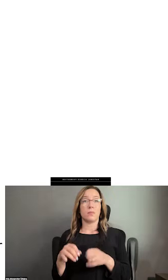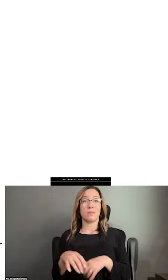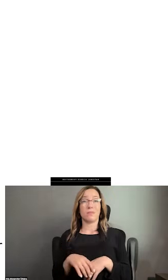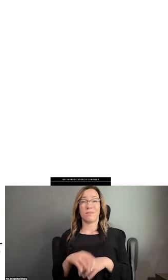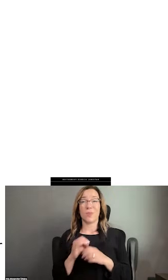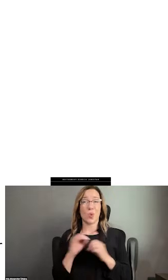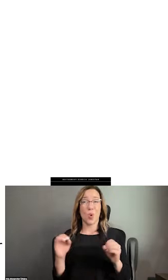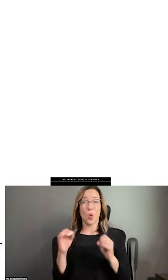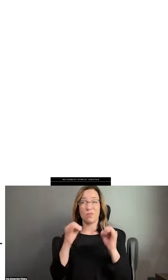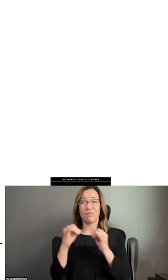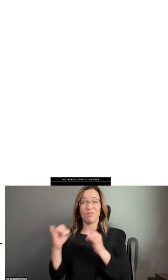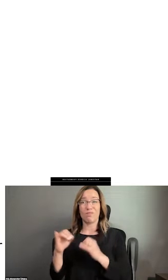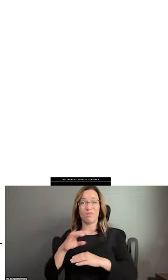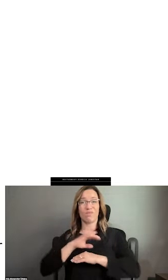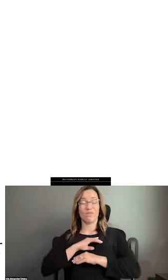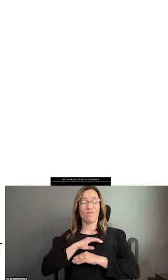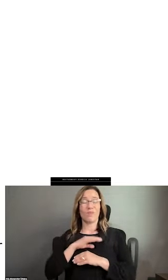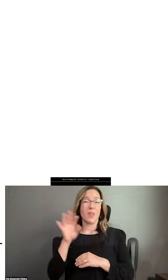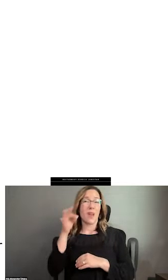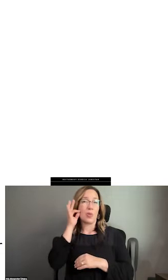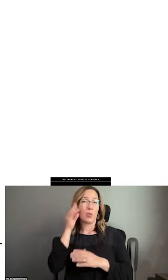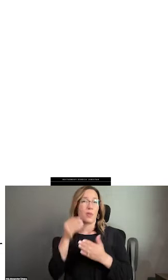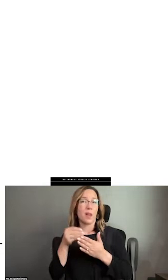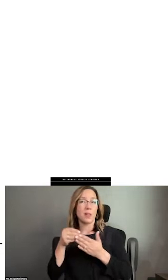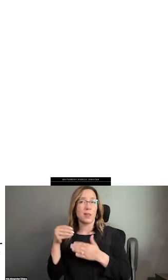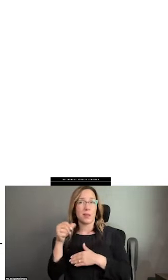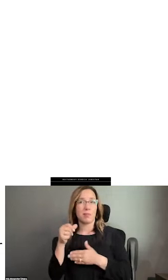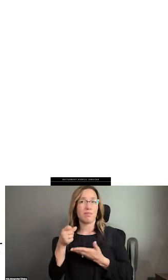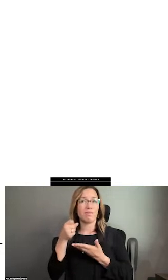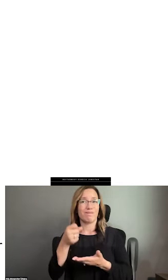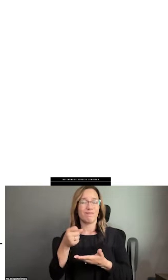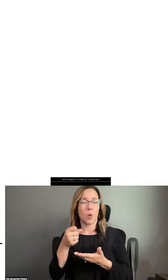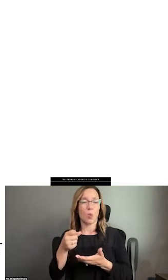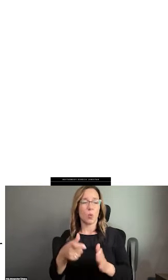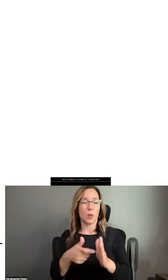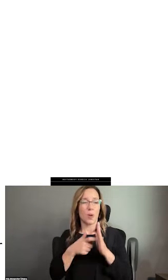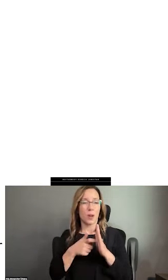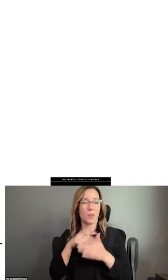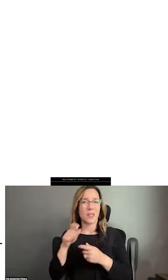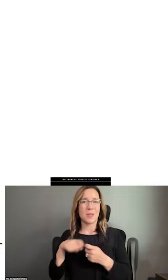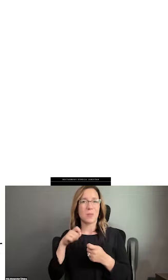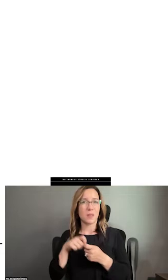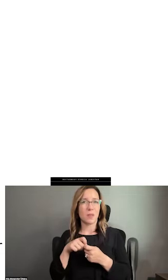the federal funding requirements that are specified in 2CFR 200,